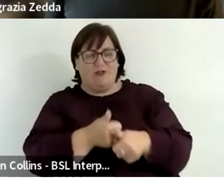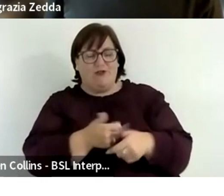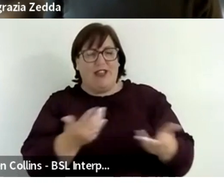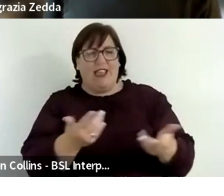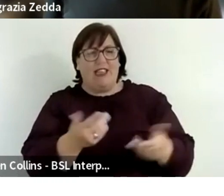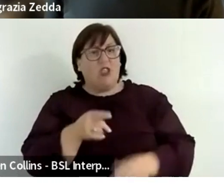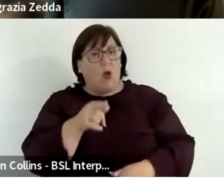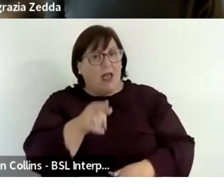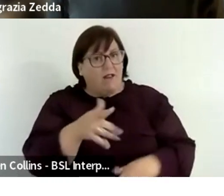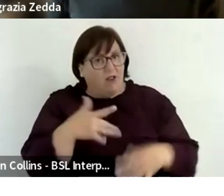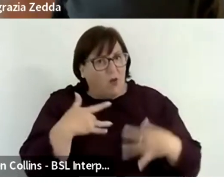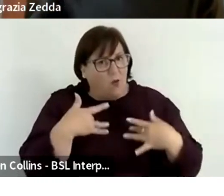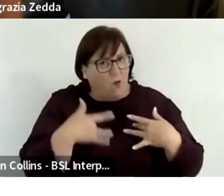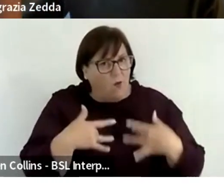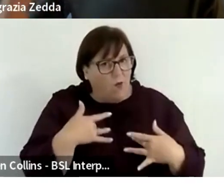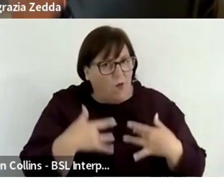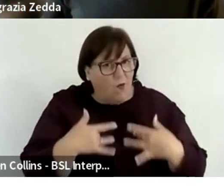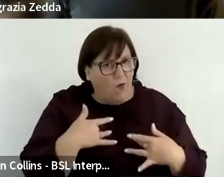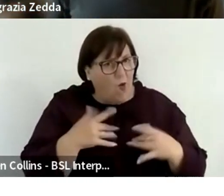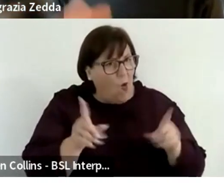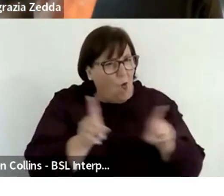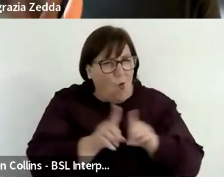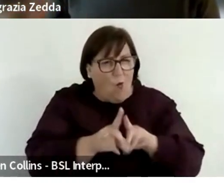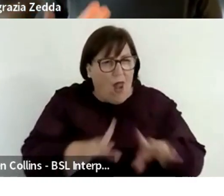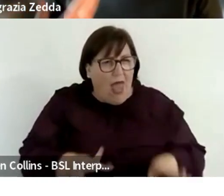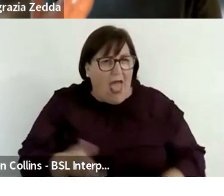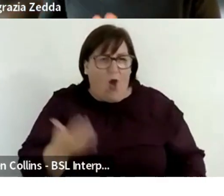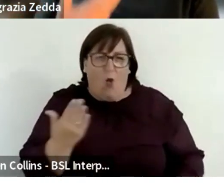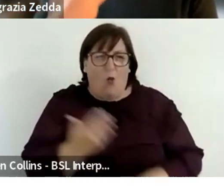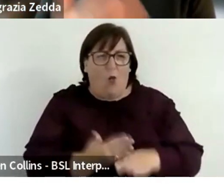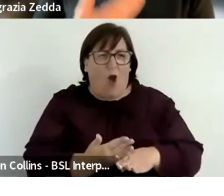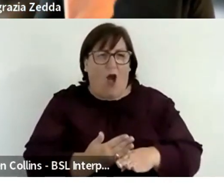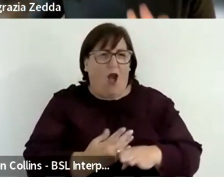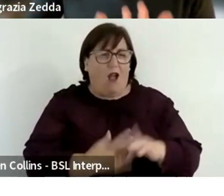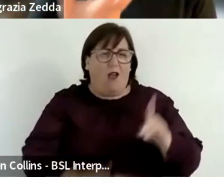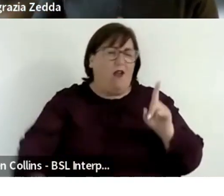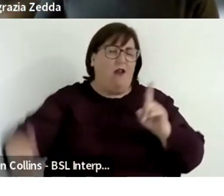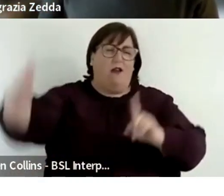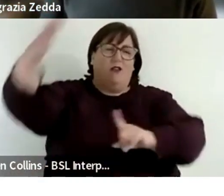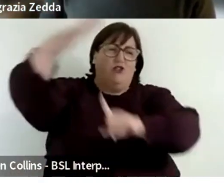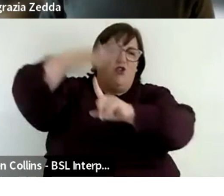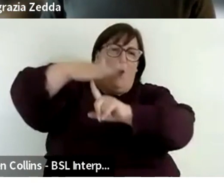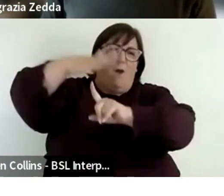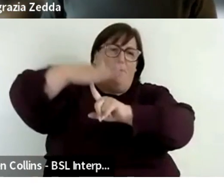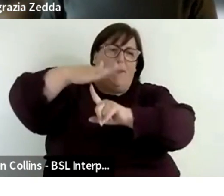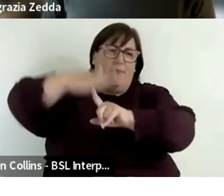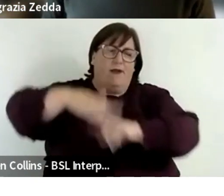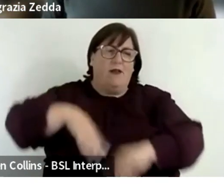what it's like to work at the top and bring your own lived experience of